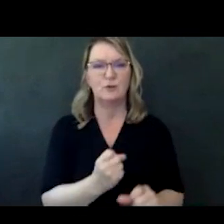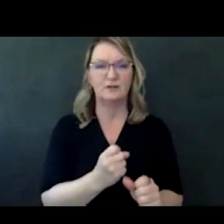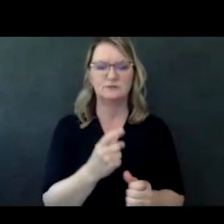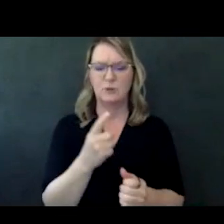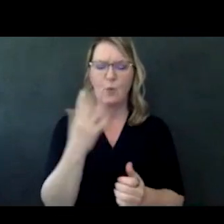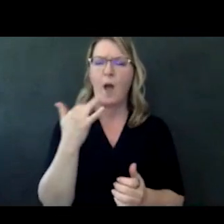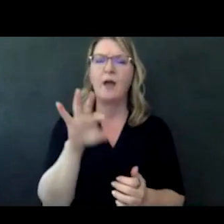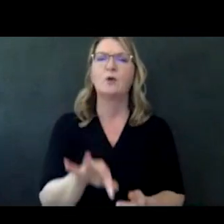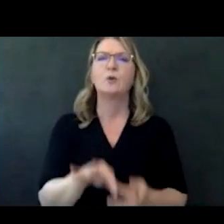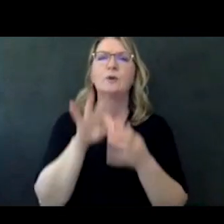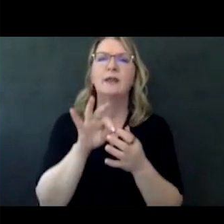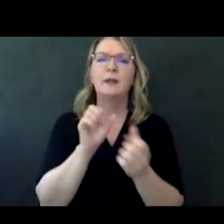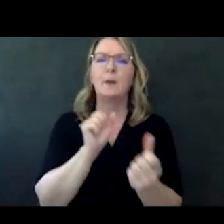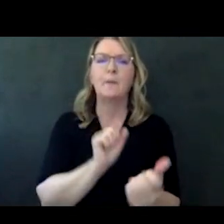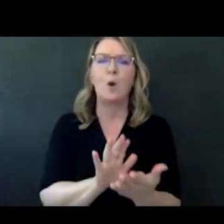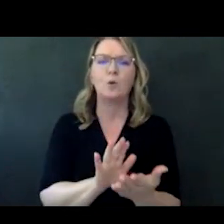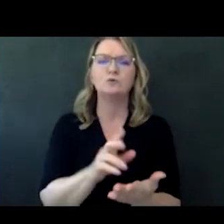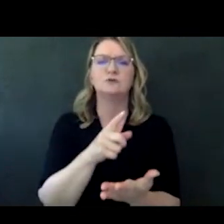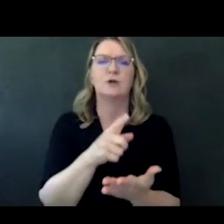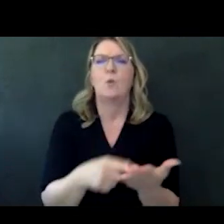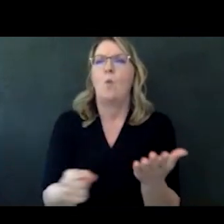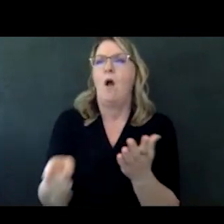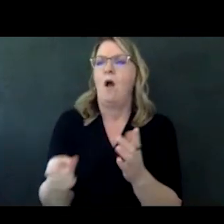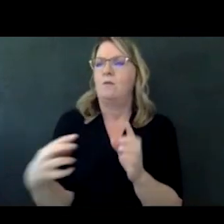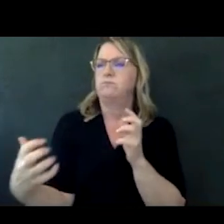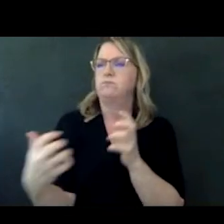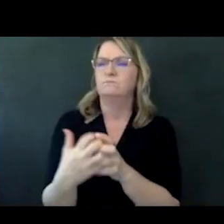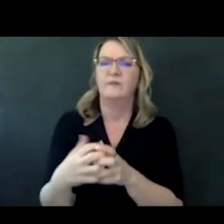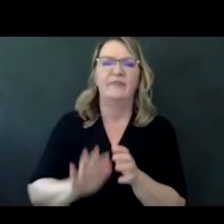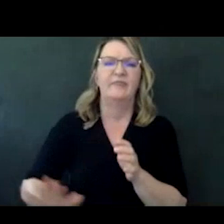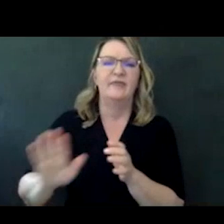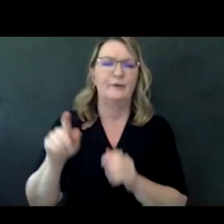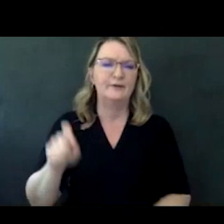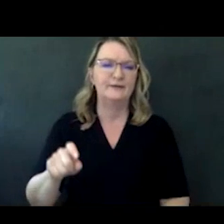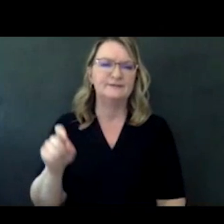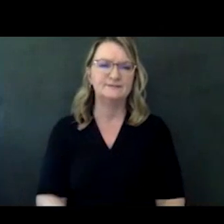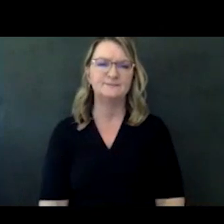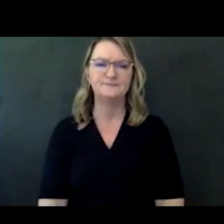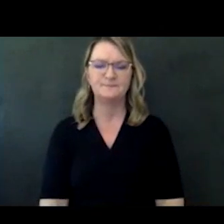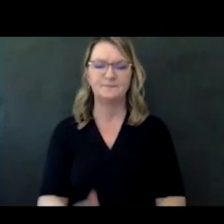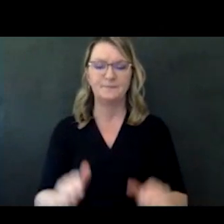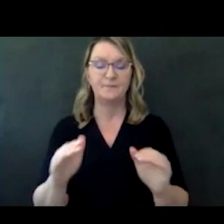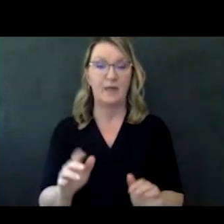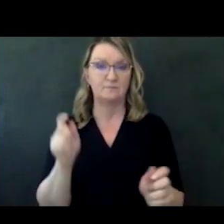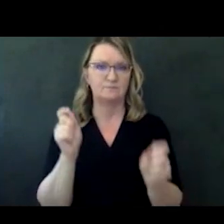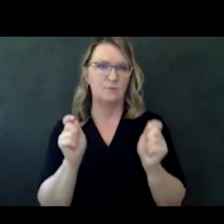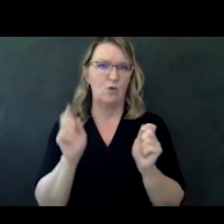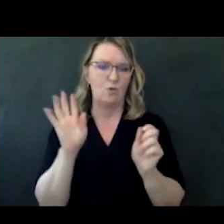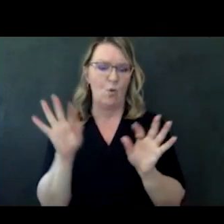and above all, speaks to your audience's needs. Then craft your language using plain,